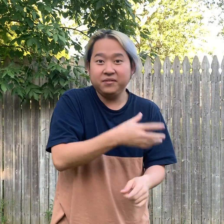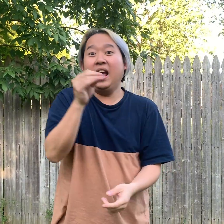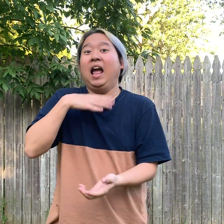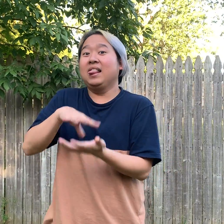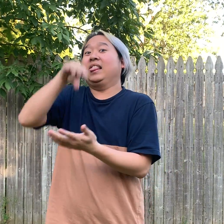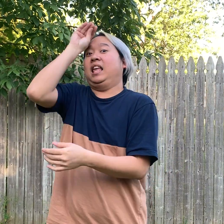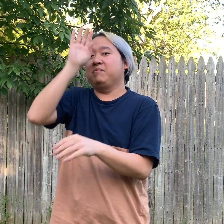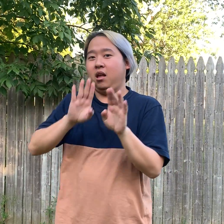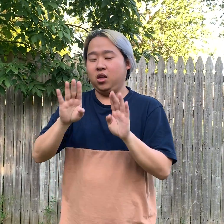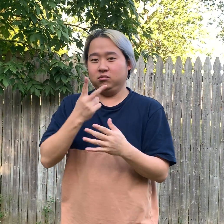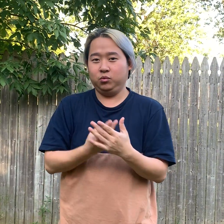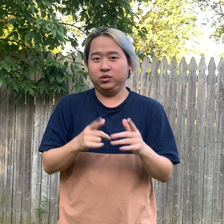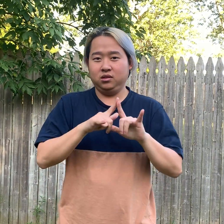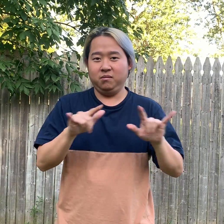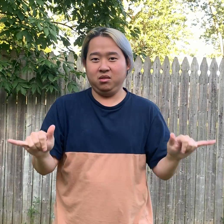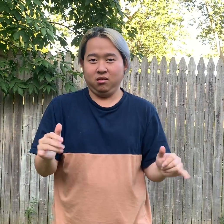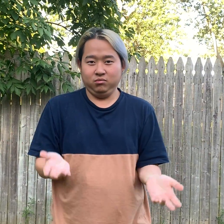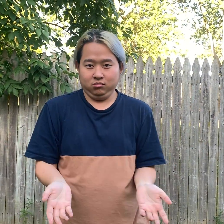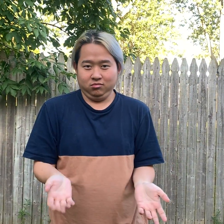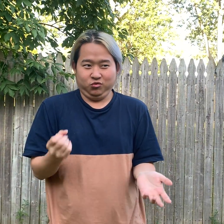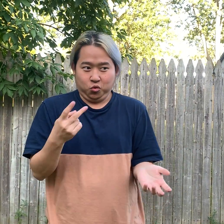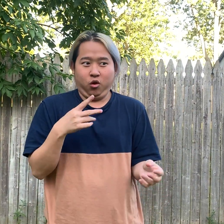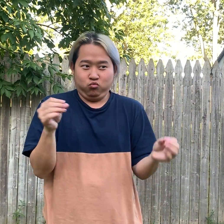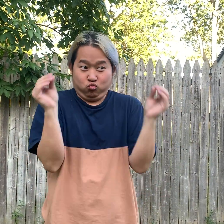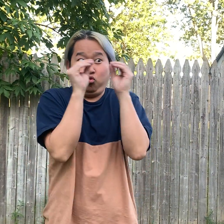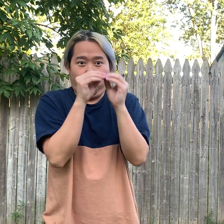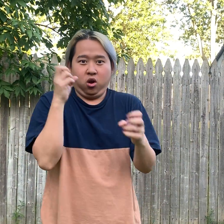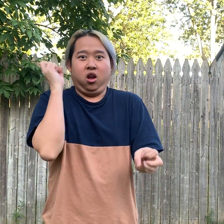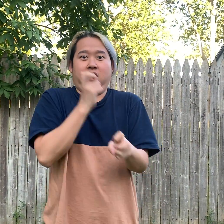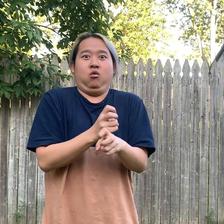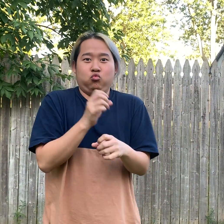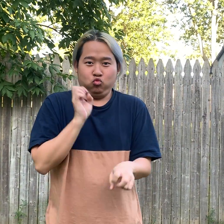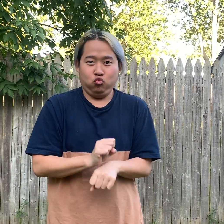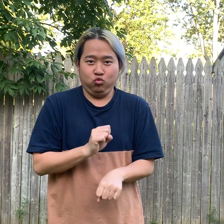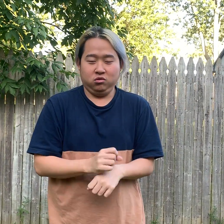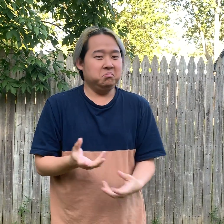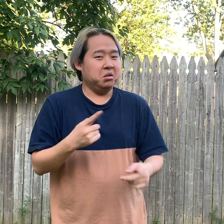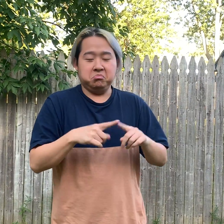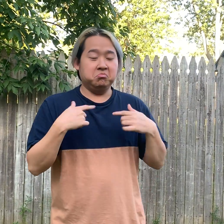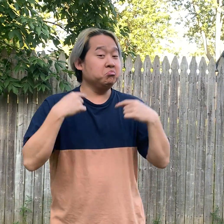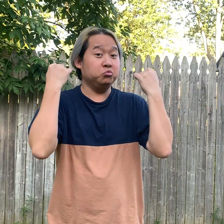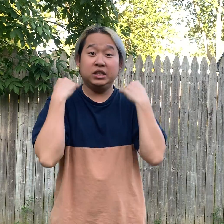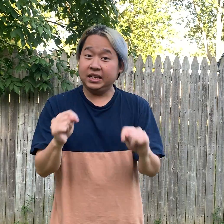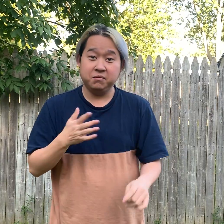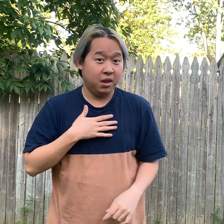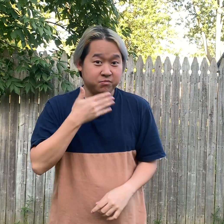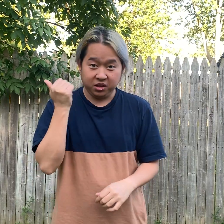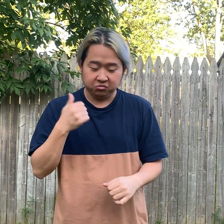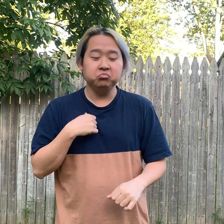which was yet another level of complexity. So, this process was doubly challenging for me, but I did my best!